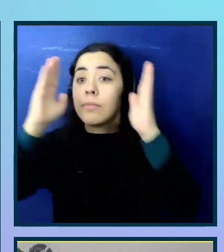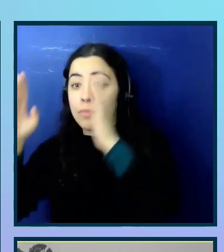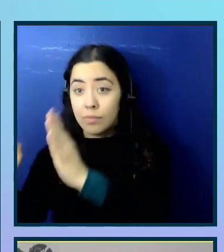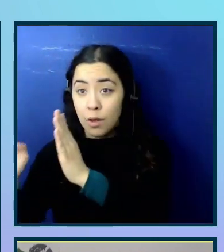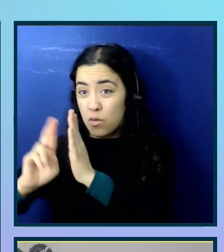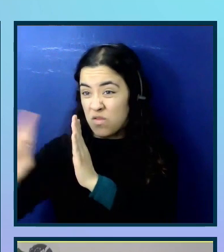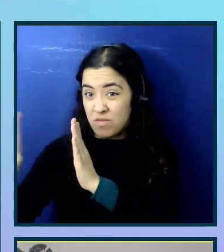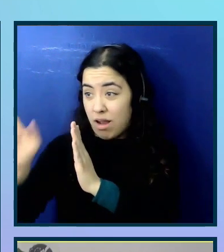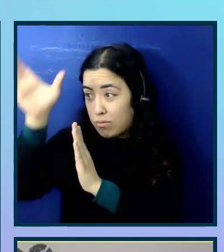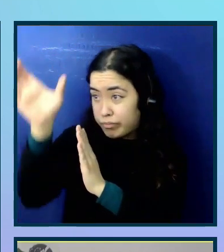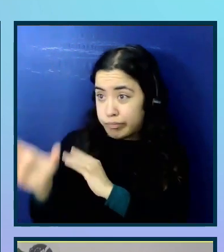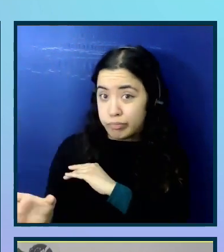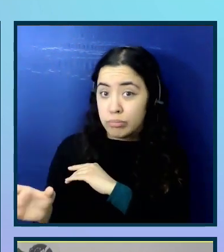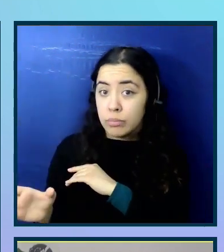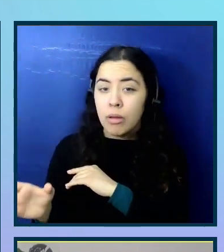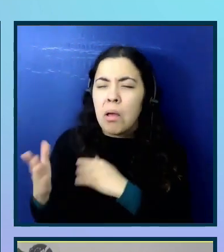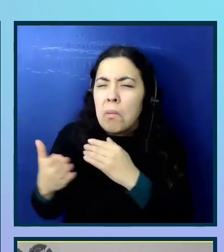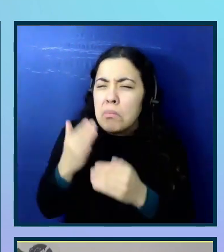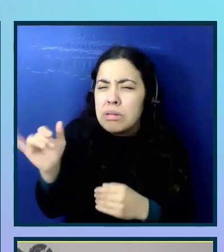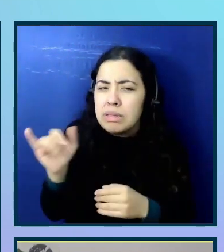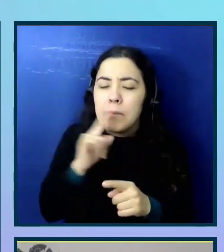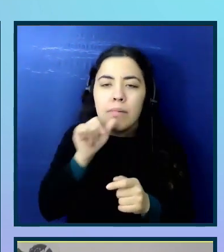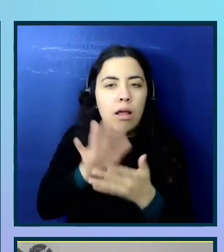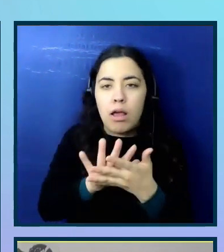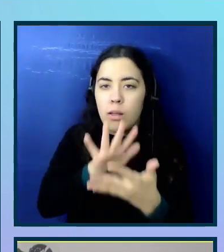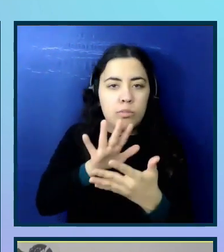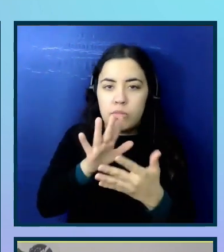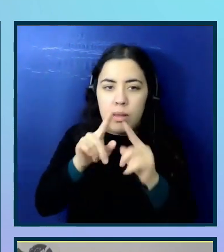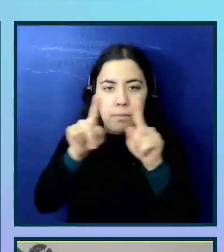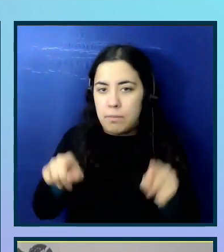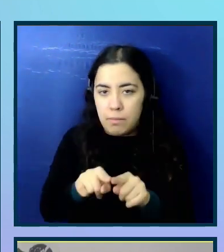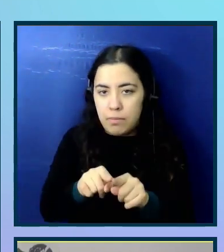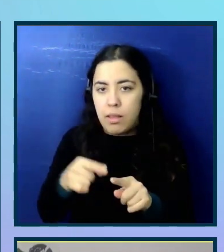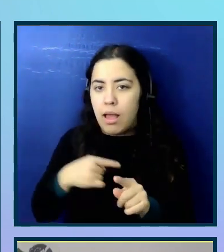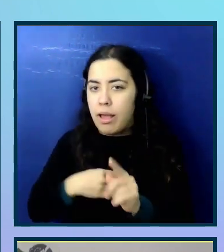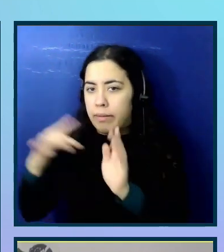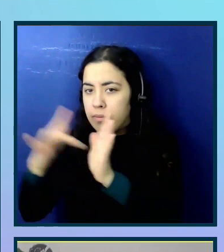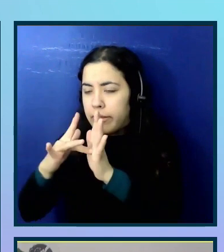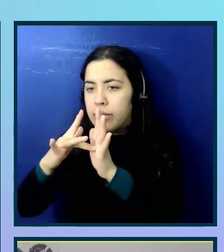I'm going to put the actual mock-ups, and then I'm gonna, again, draw those links to help developers understand